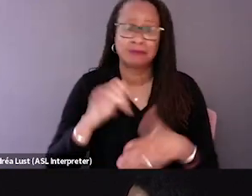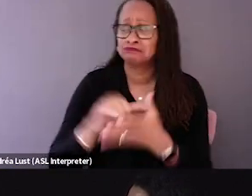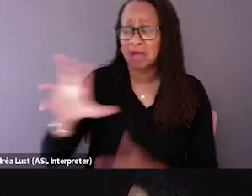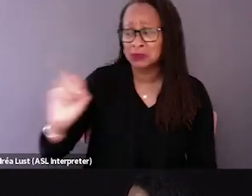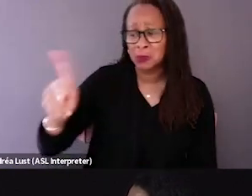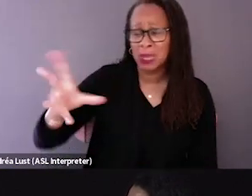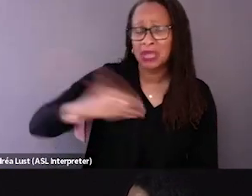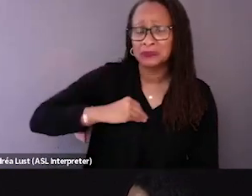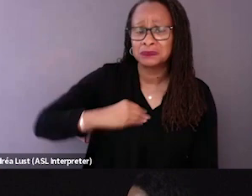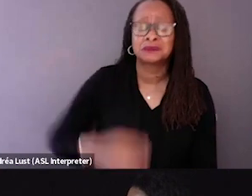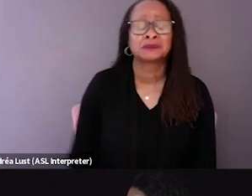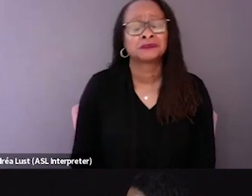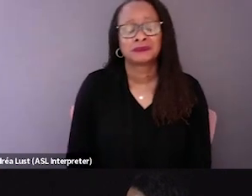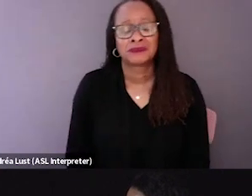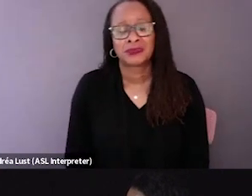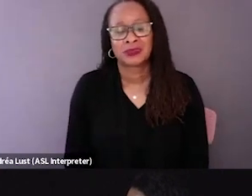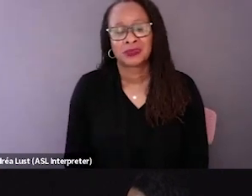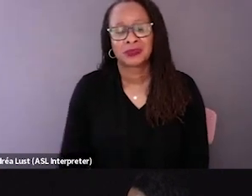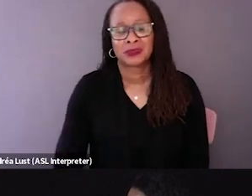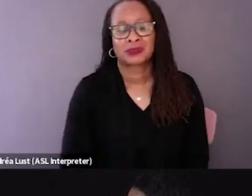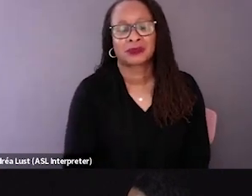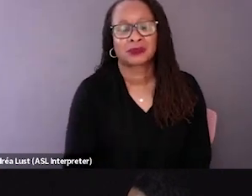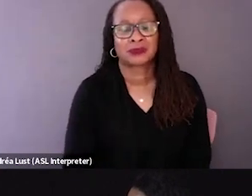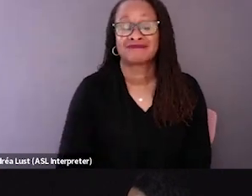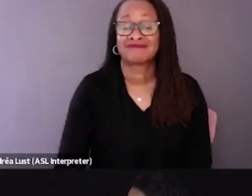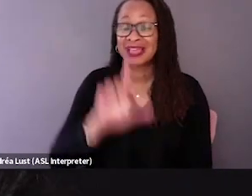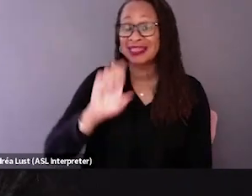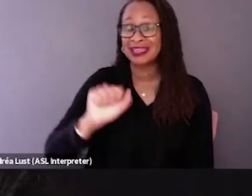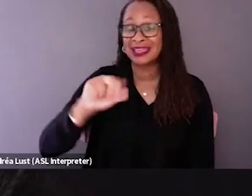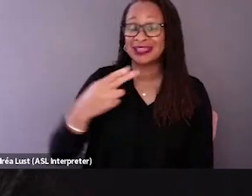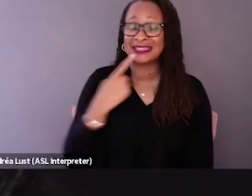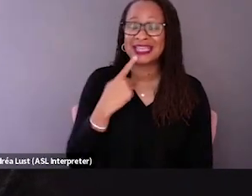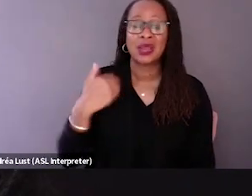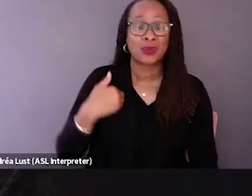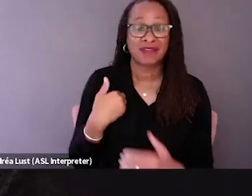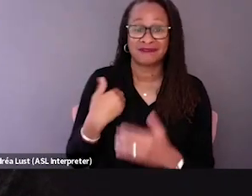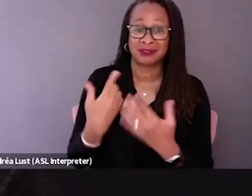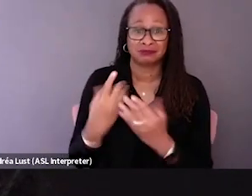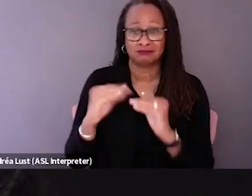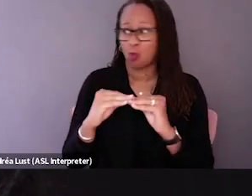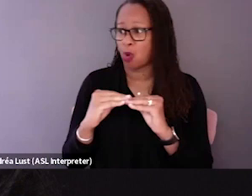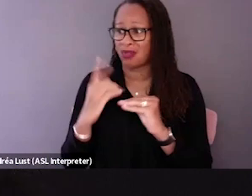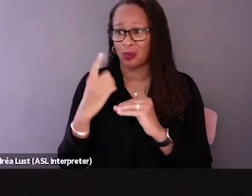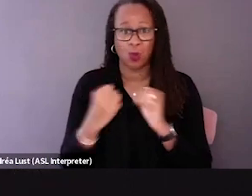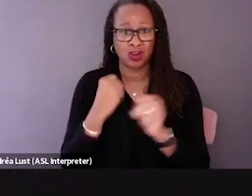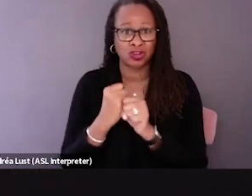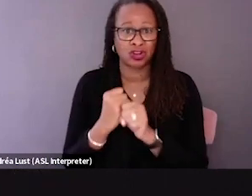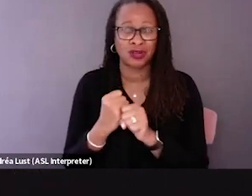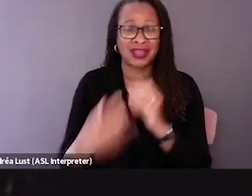And we, you know, Leah said, because we had that, you know, we had that year, that extra long year of prep time